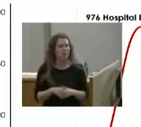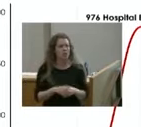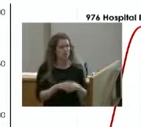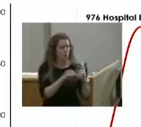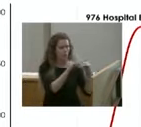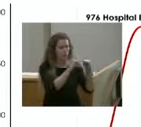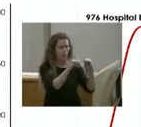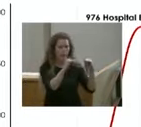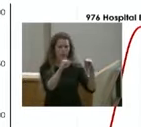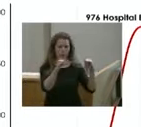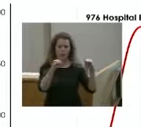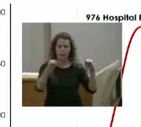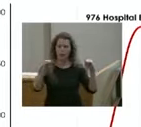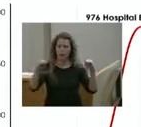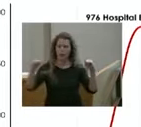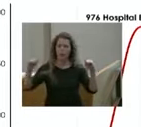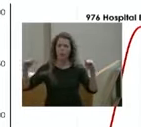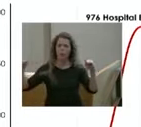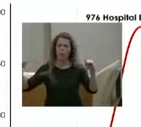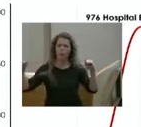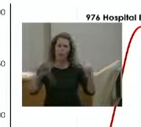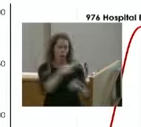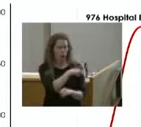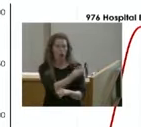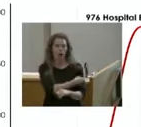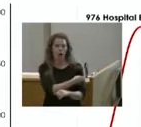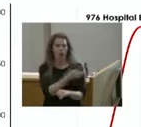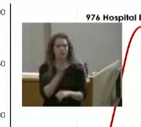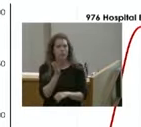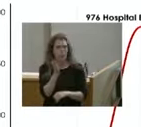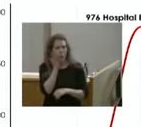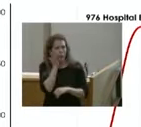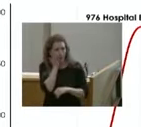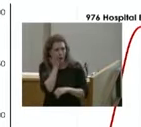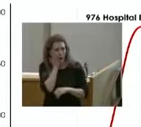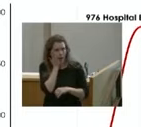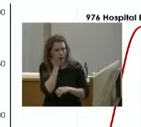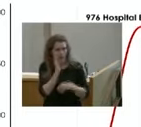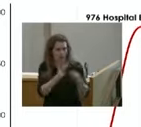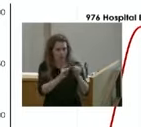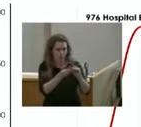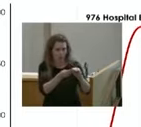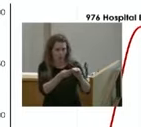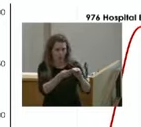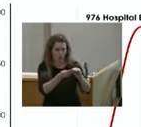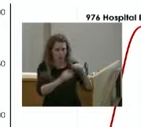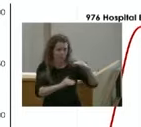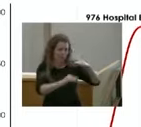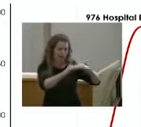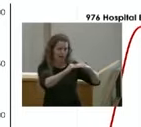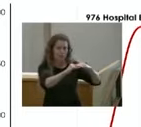in a, in a hospital bed. I haven't included the ICU patients sitting in a bed, or events